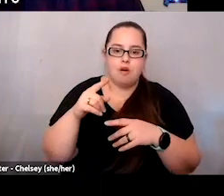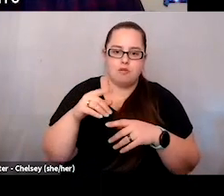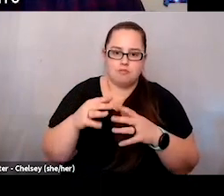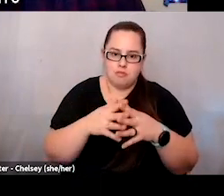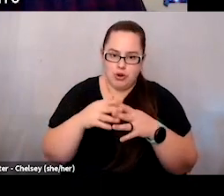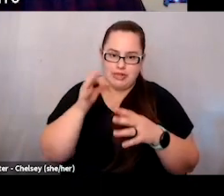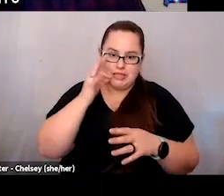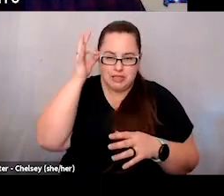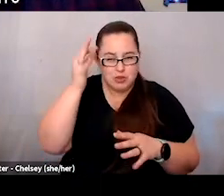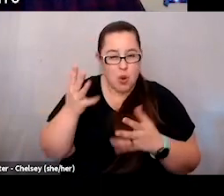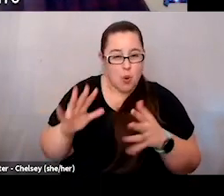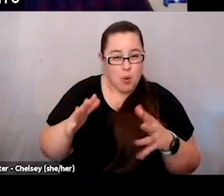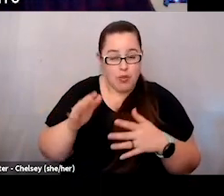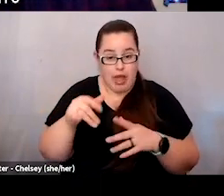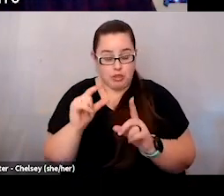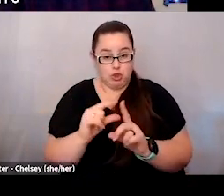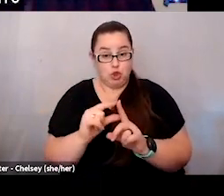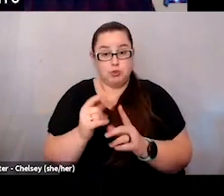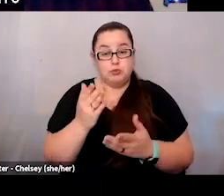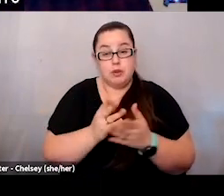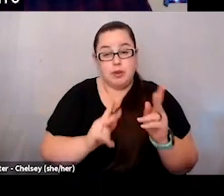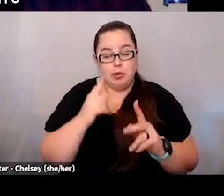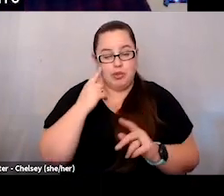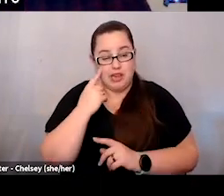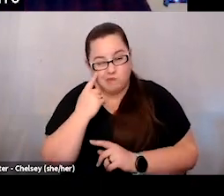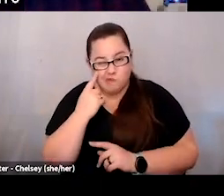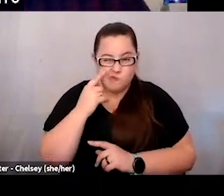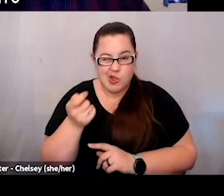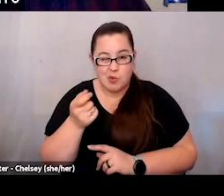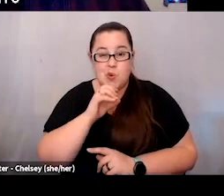some might view as being a little outdated. I don't see it that way. Maybe I'm outdated.